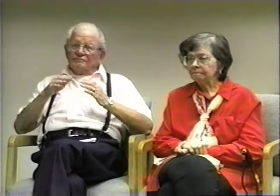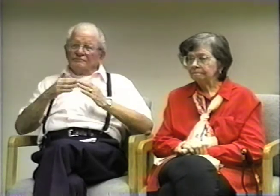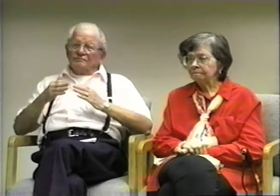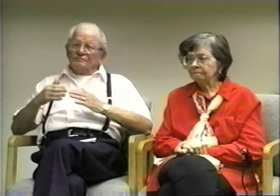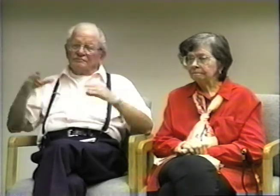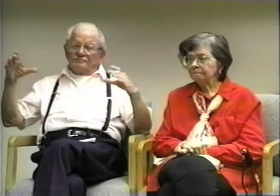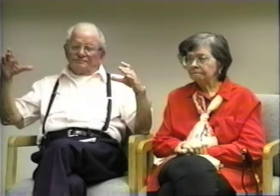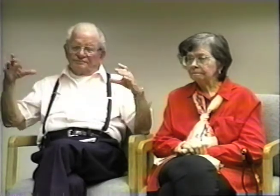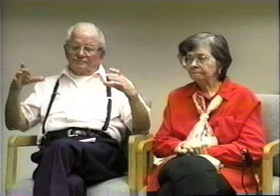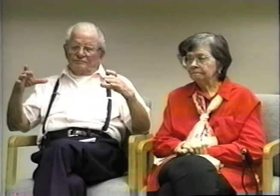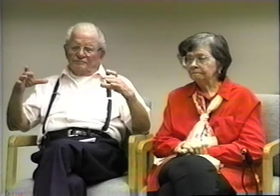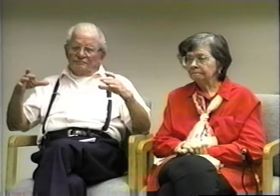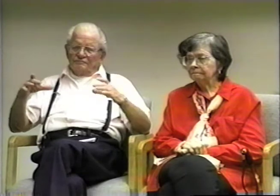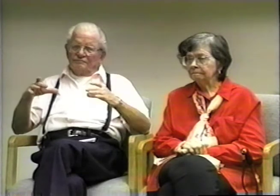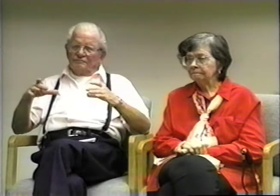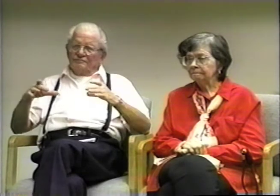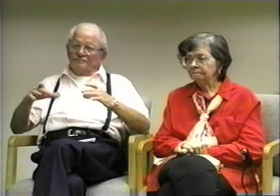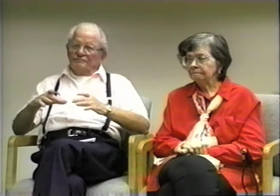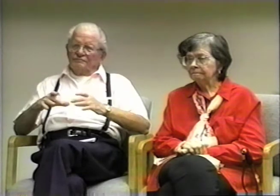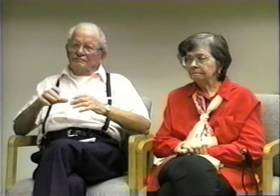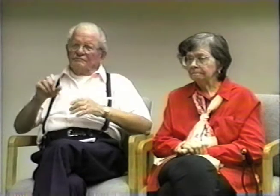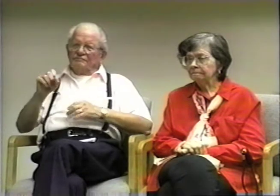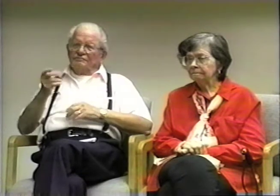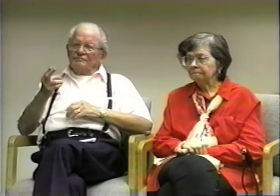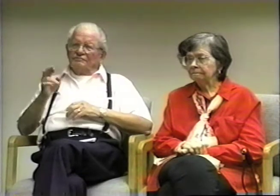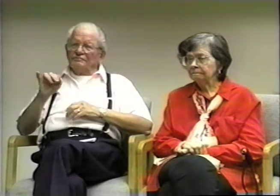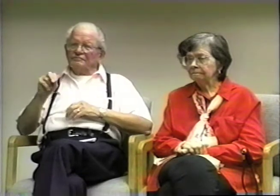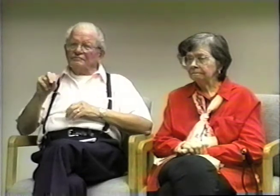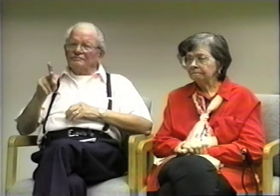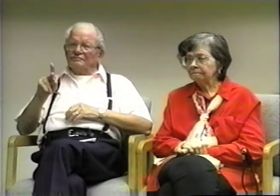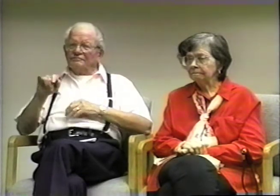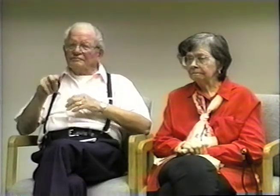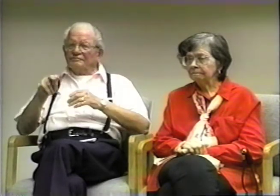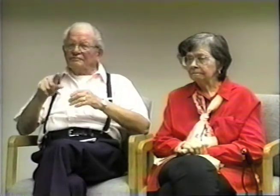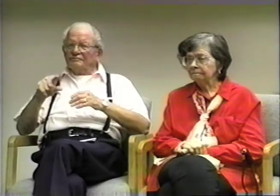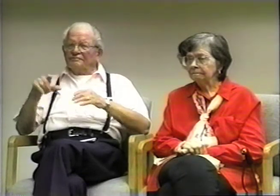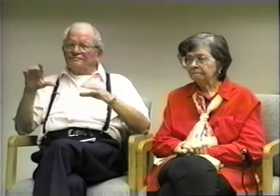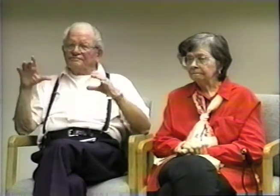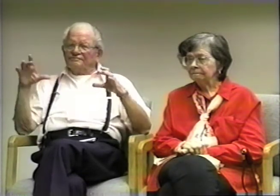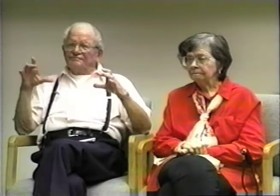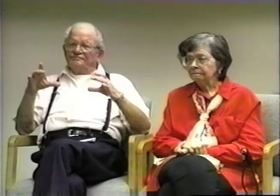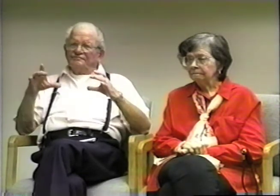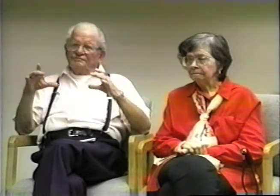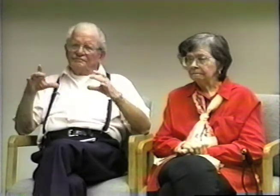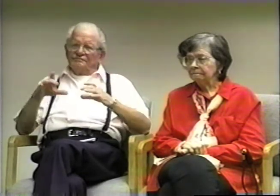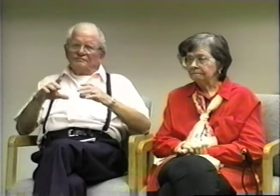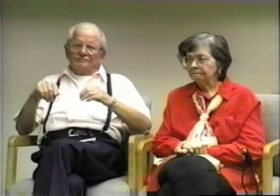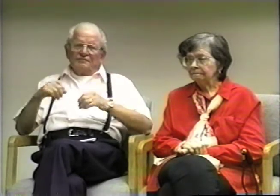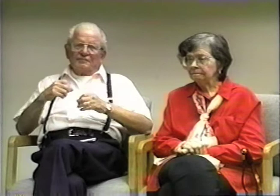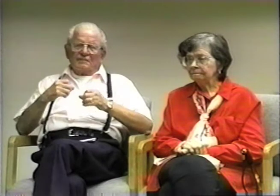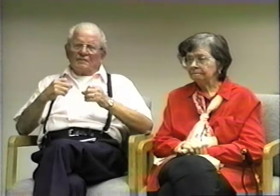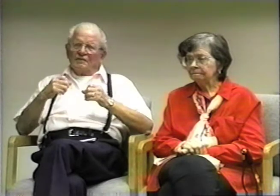in Duluth is really shrinking.